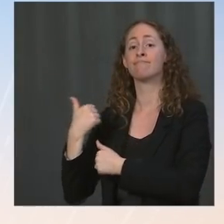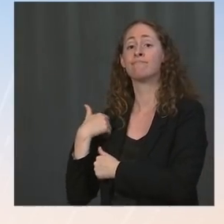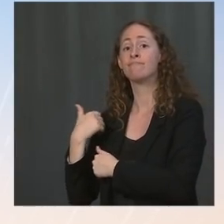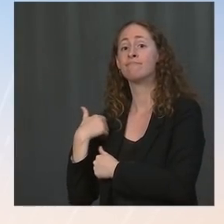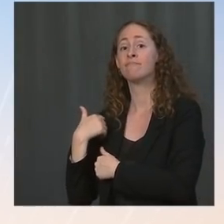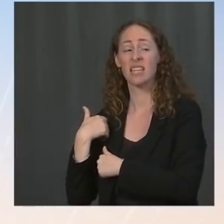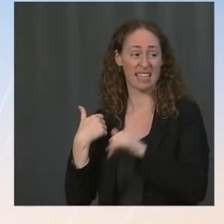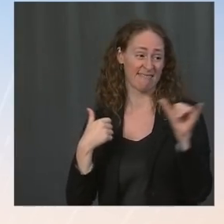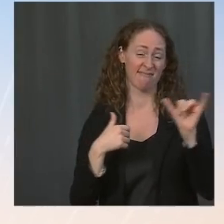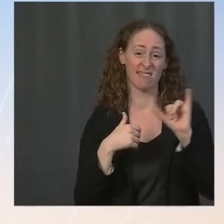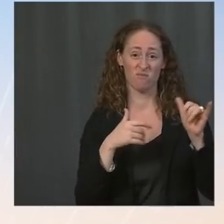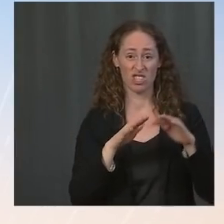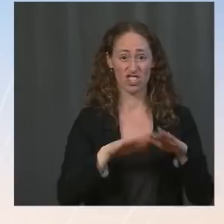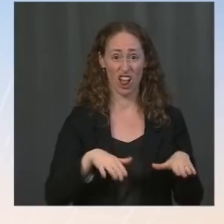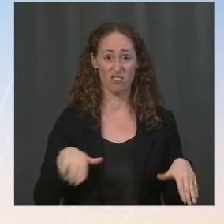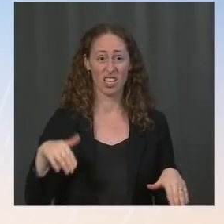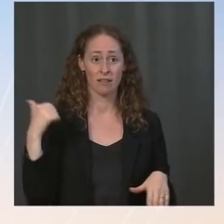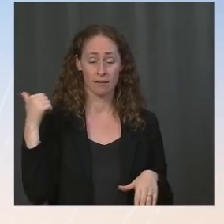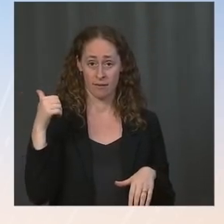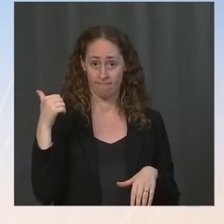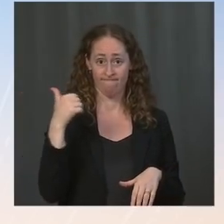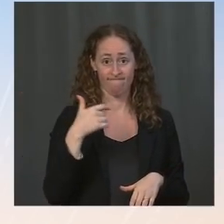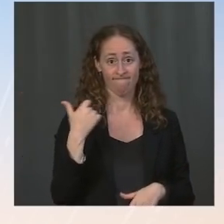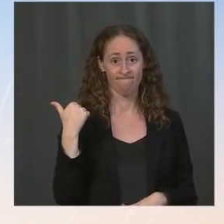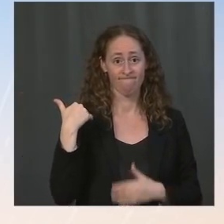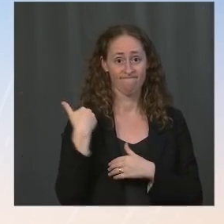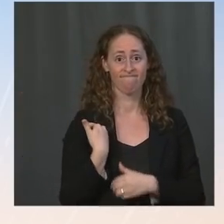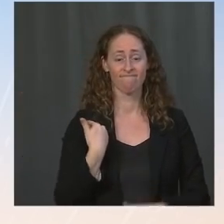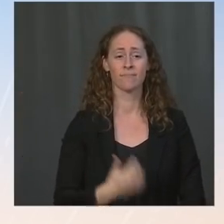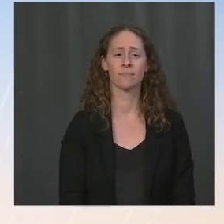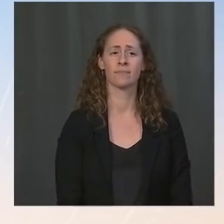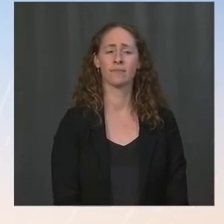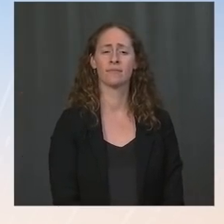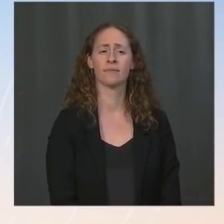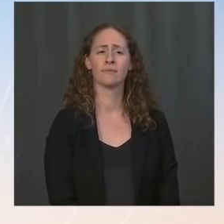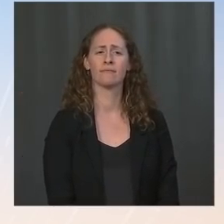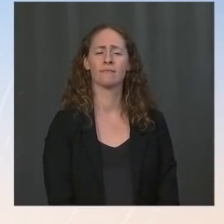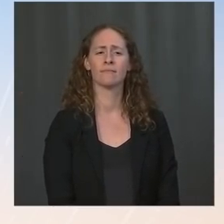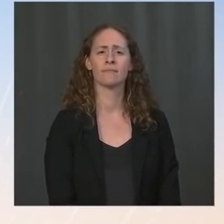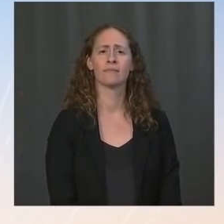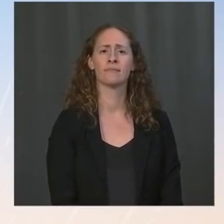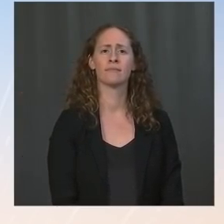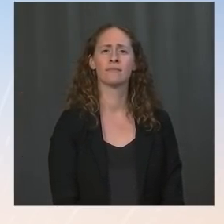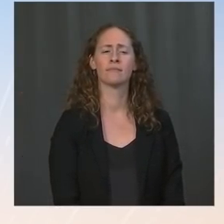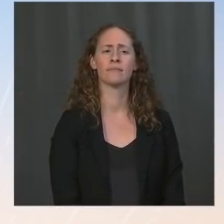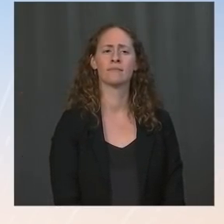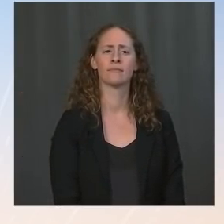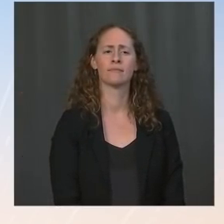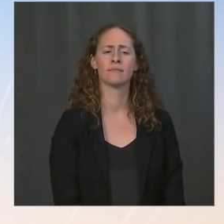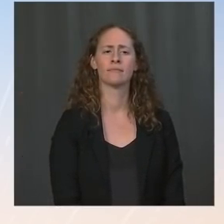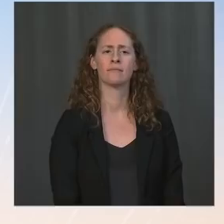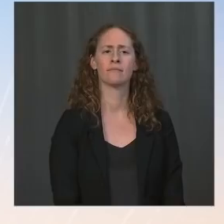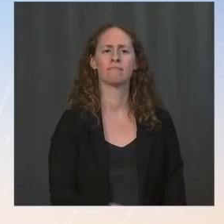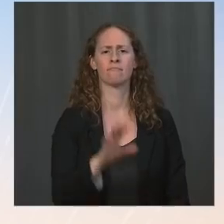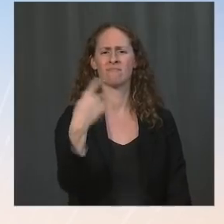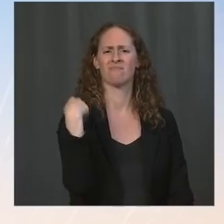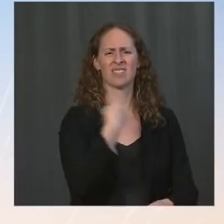that we take efforts -- take steps from the United States to avoid civilian casualties in every scenario,